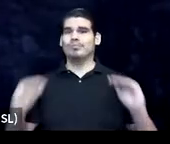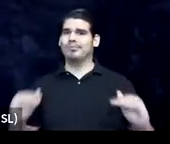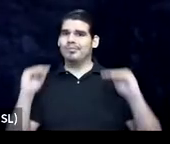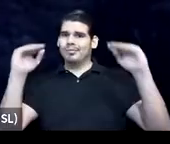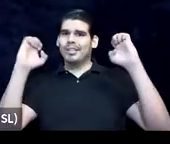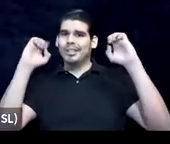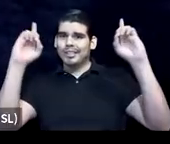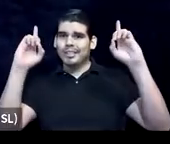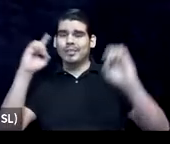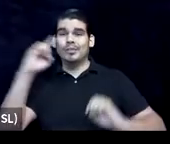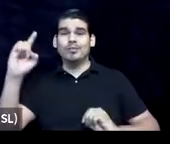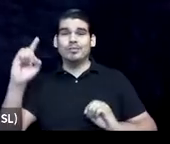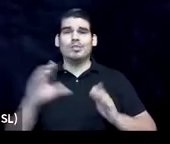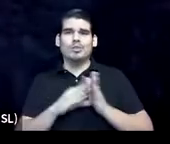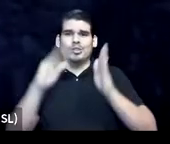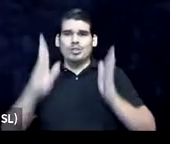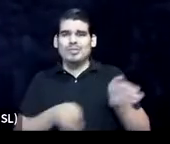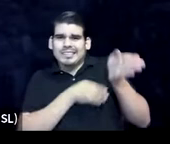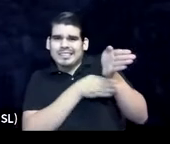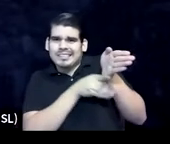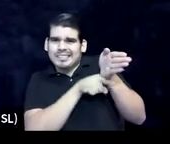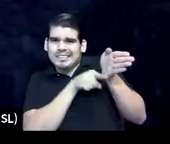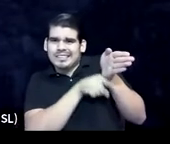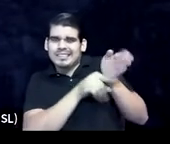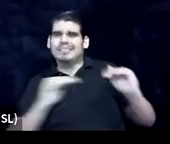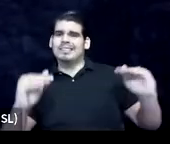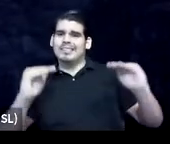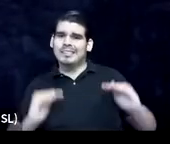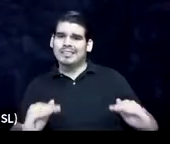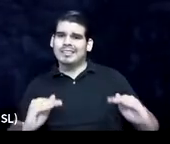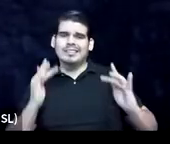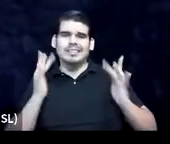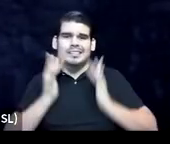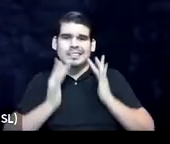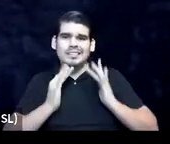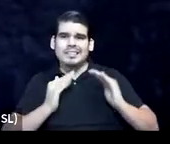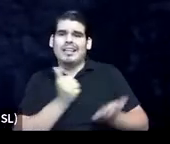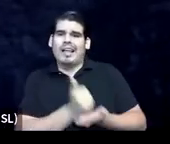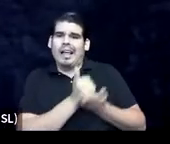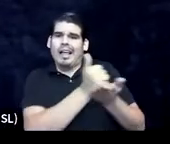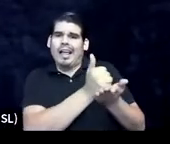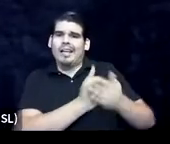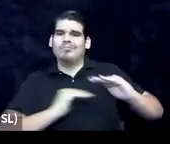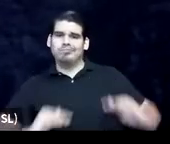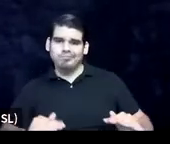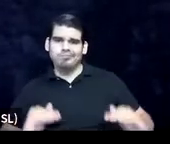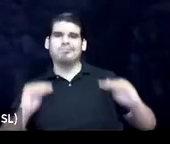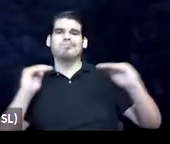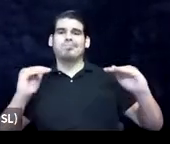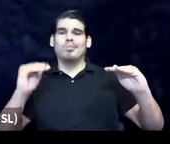With more technology like so, like, you know, with more technology implementations within the classroom and Canvas students need access to the computers and reliable internet access.